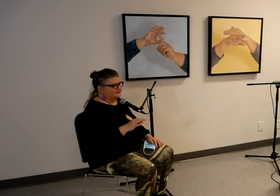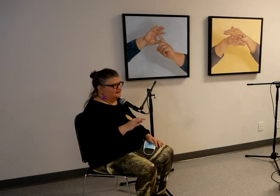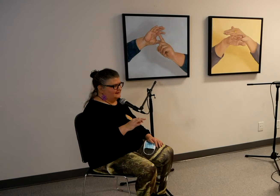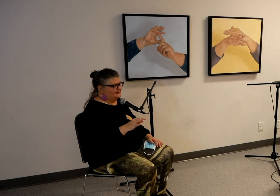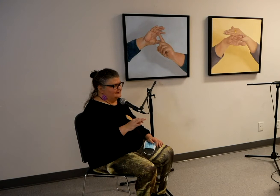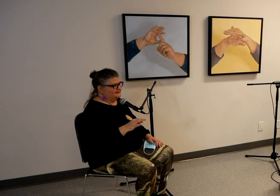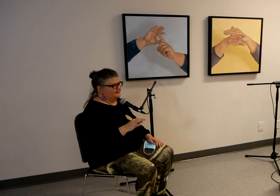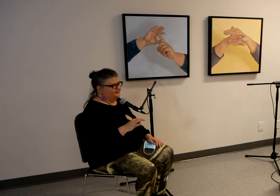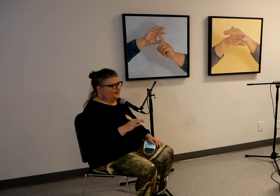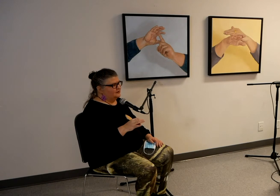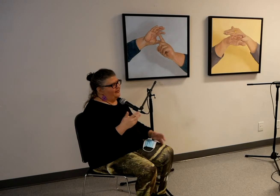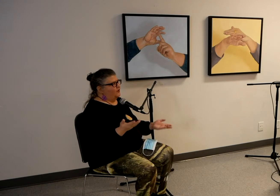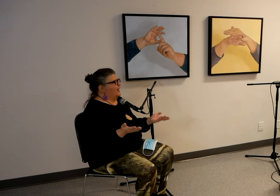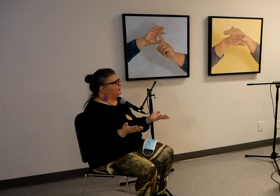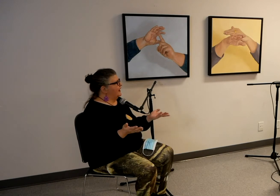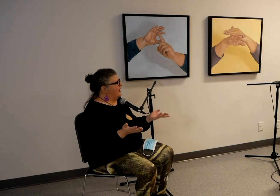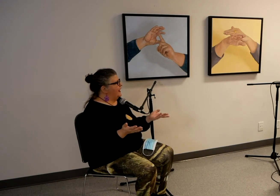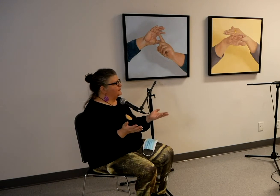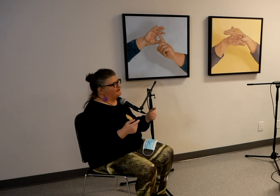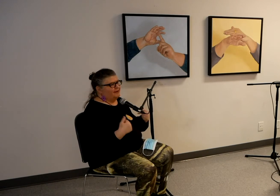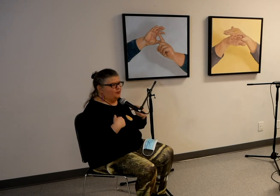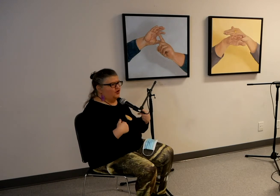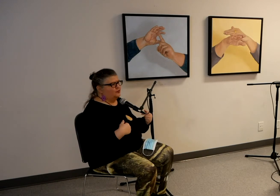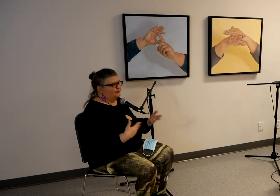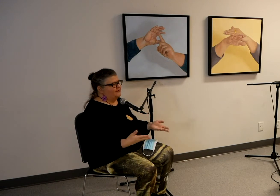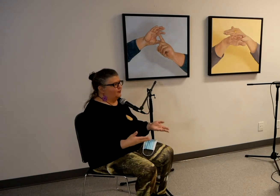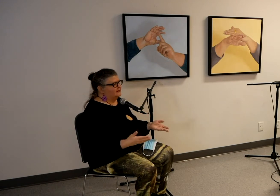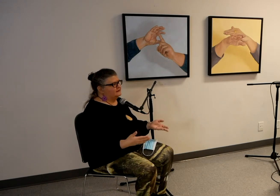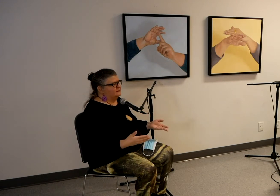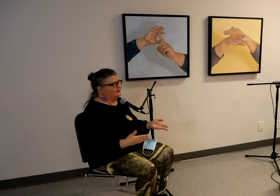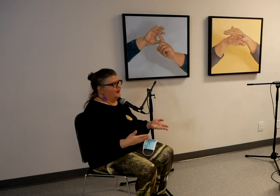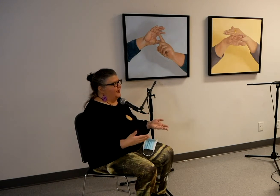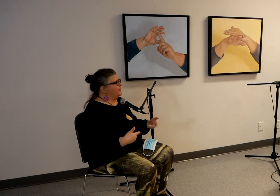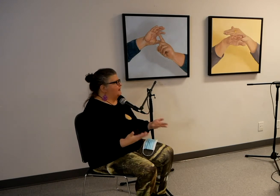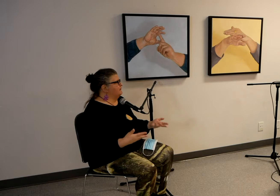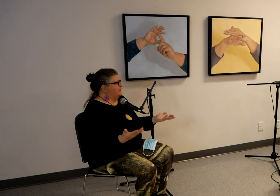out techniques, so I thought, well, um, if my work will pay for that, um, I, I